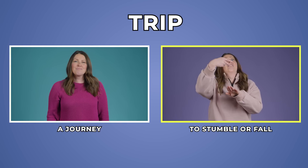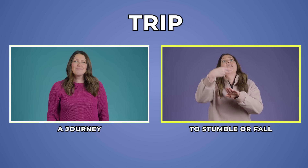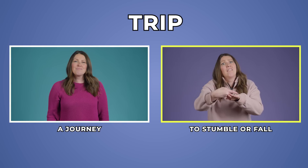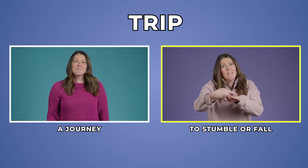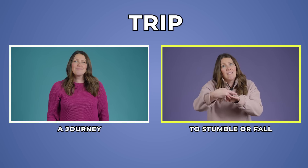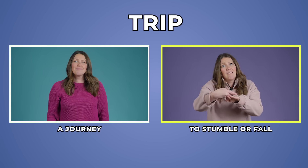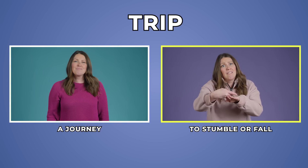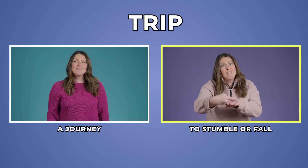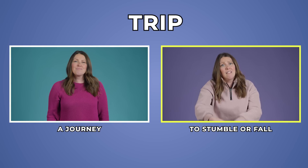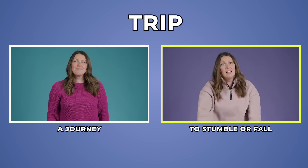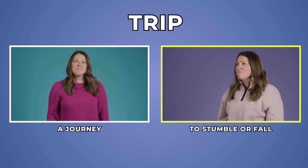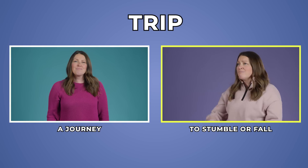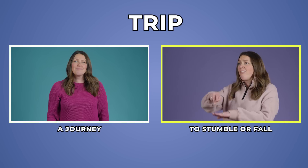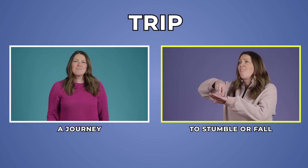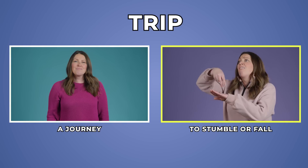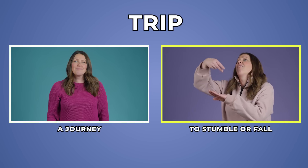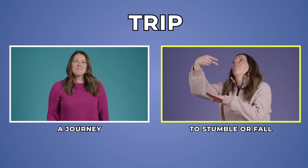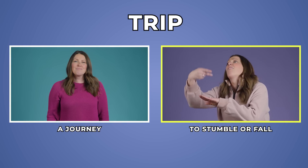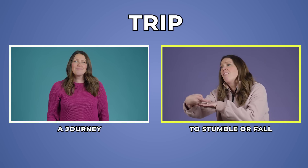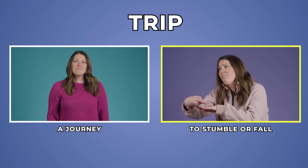To stumble or fall.